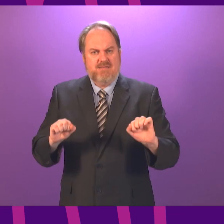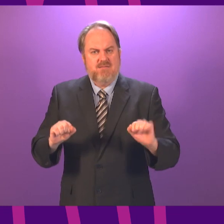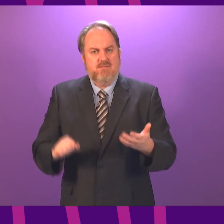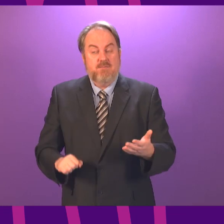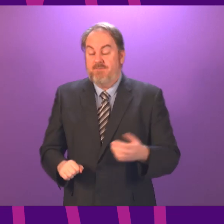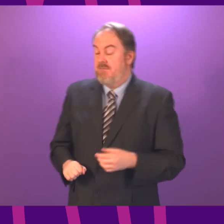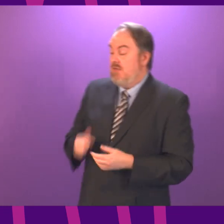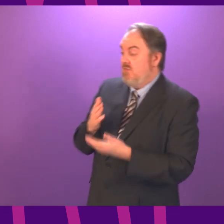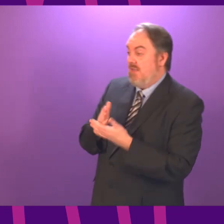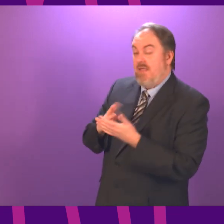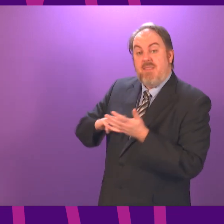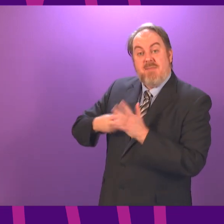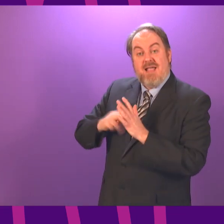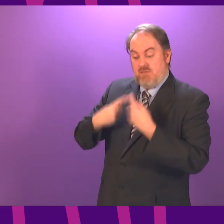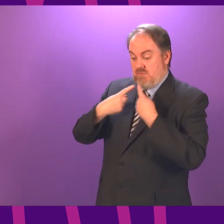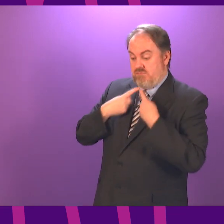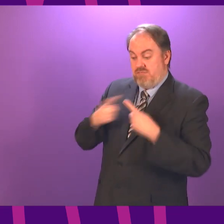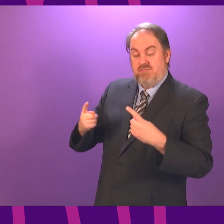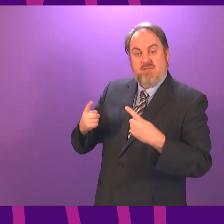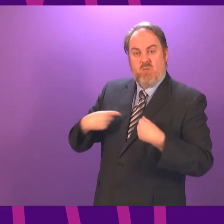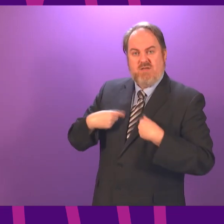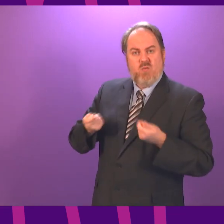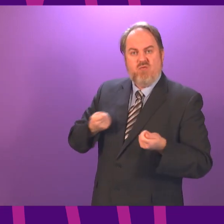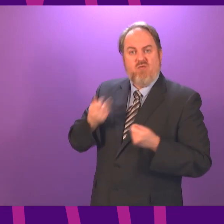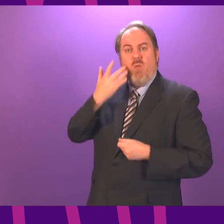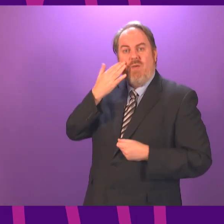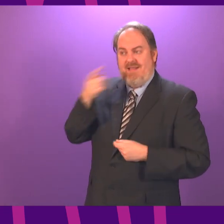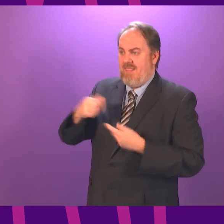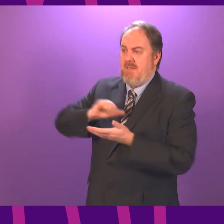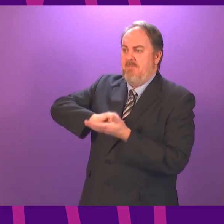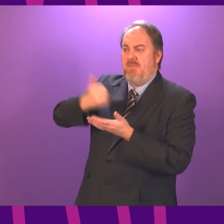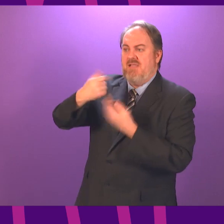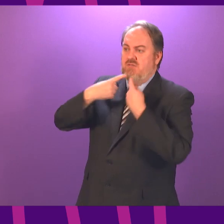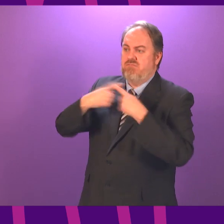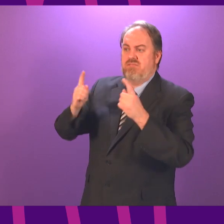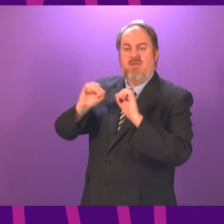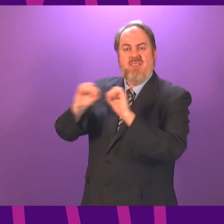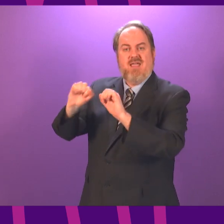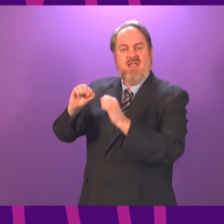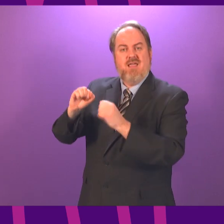way right now has been set by the OECD. It is carrying that out independently for the